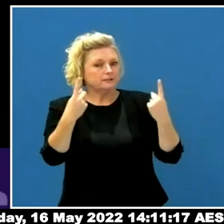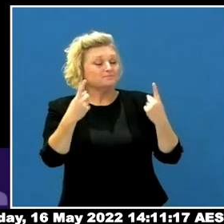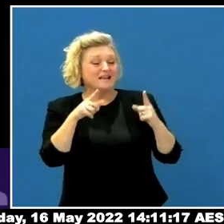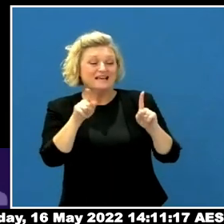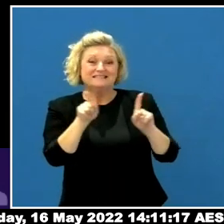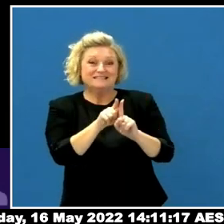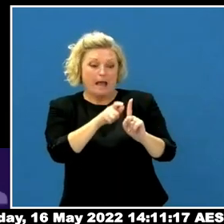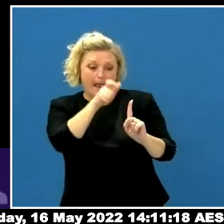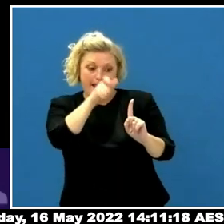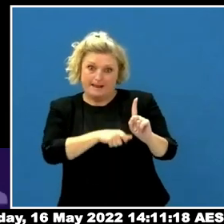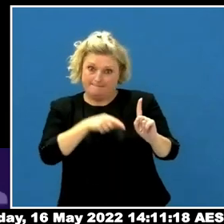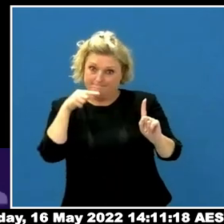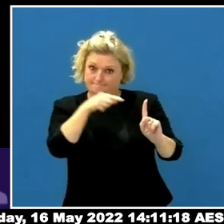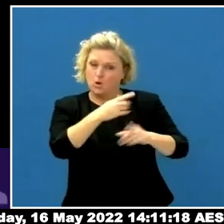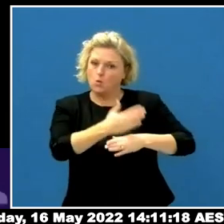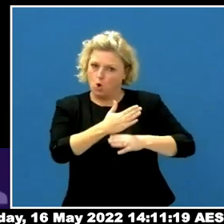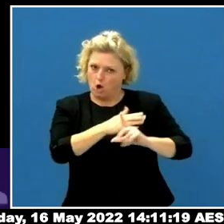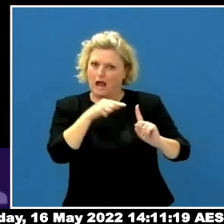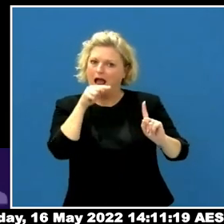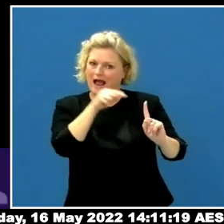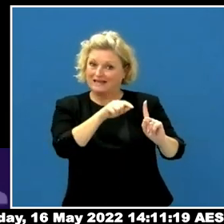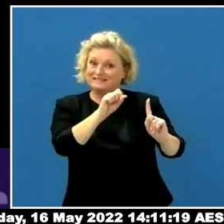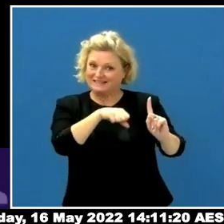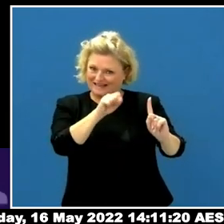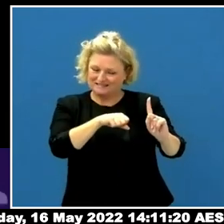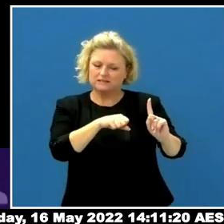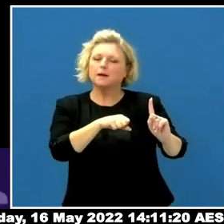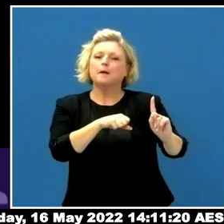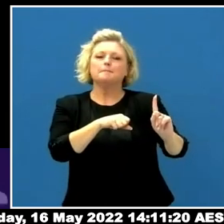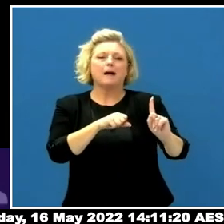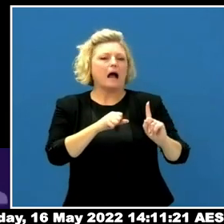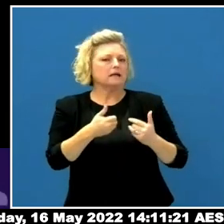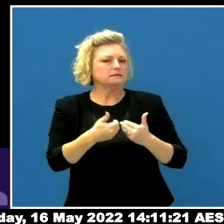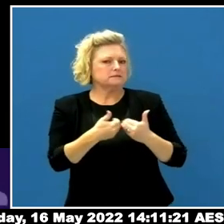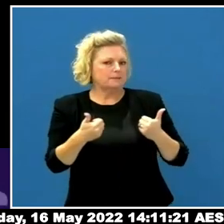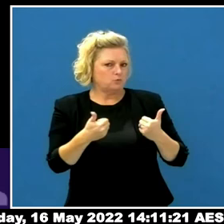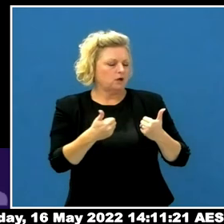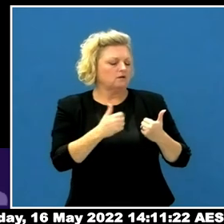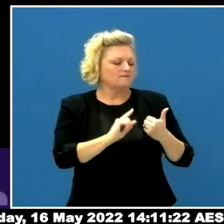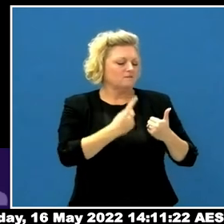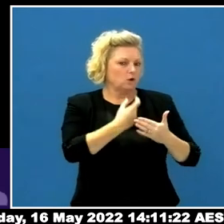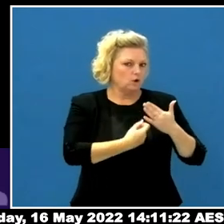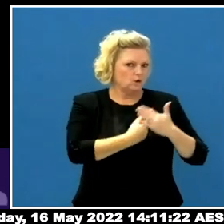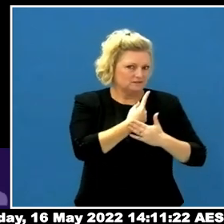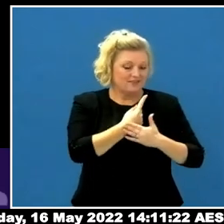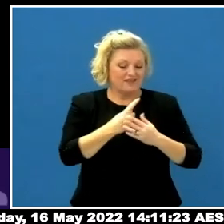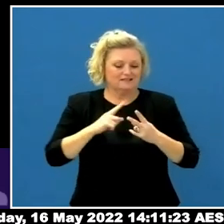After I put that complaint in, we had an NDIS meeting with the LAC officer from